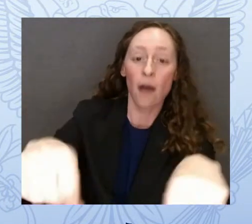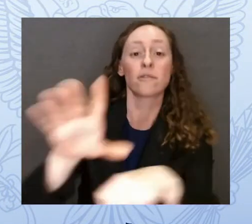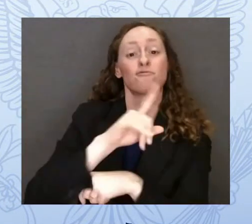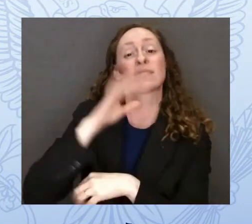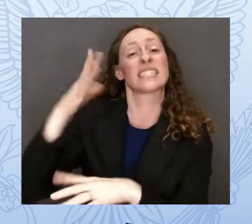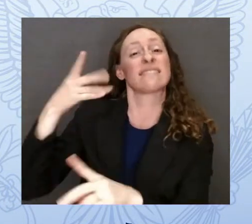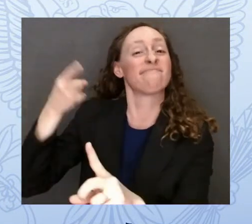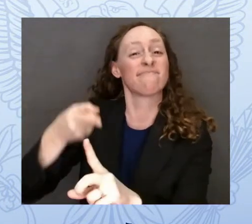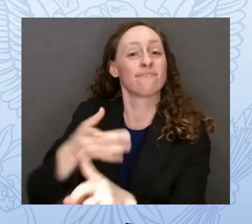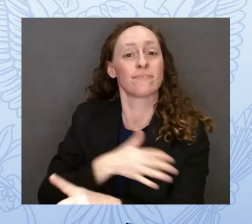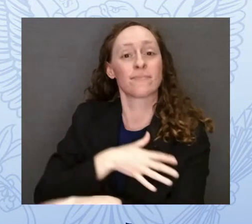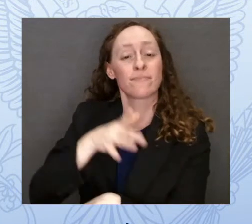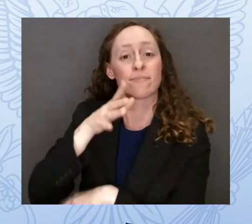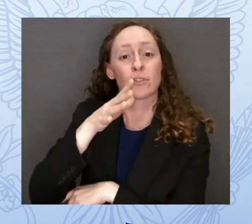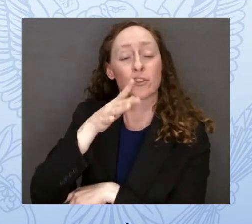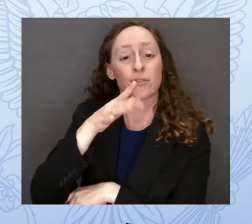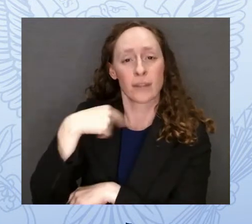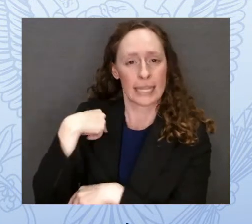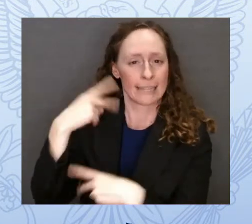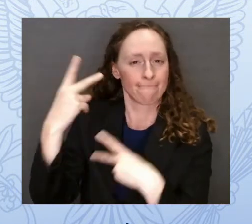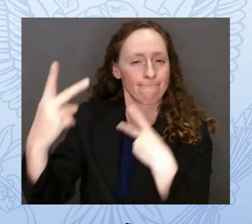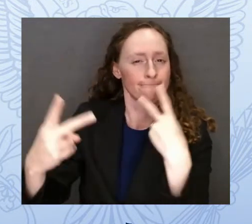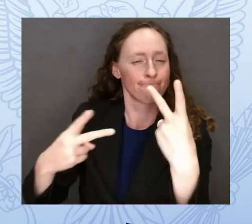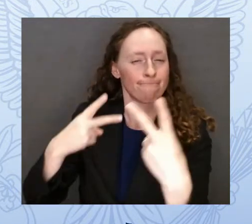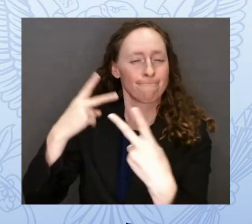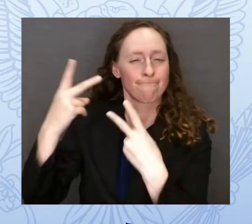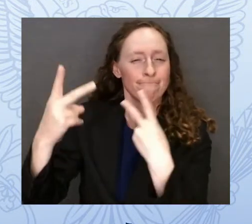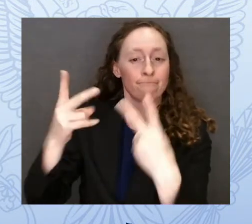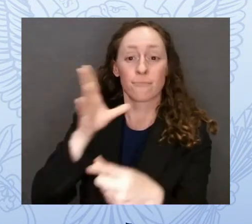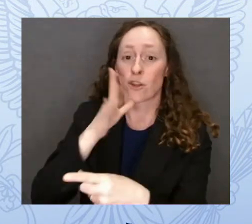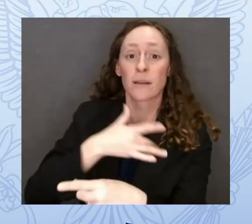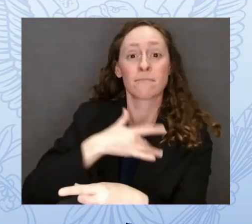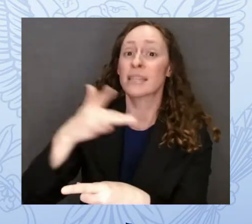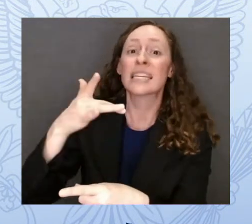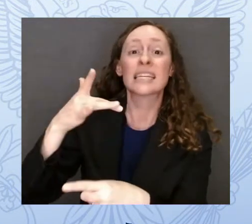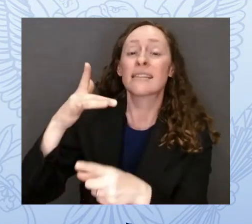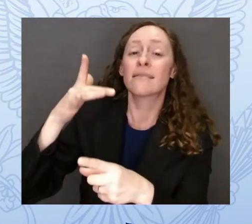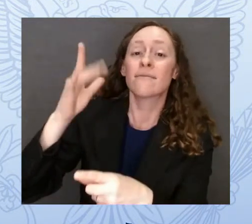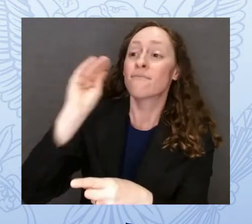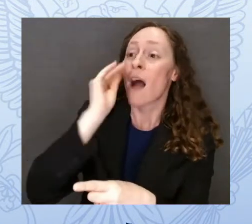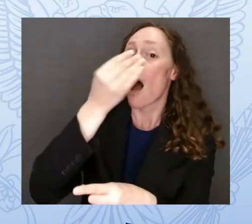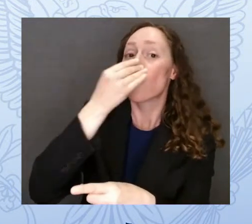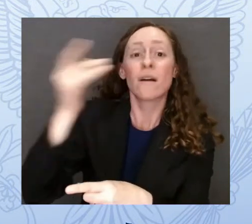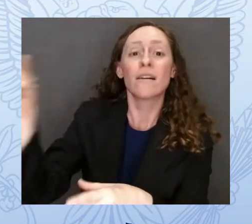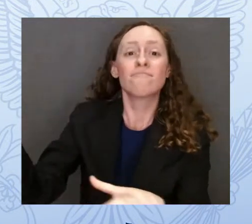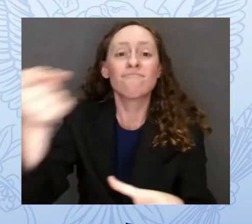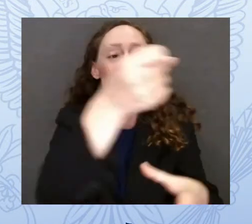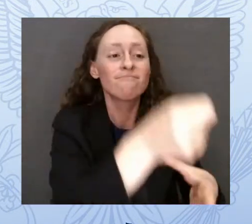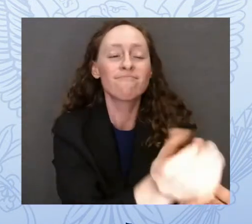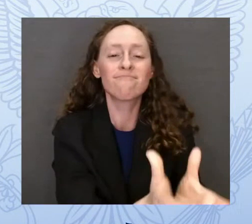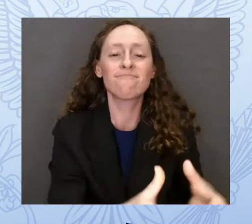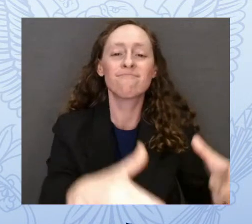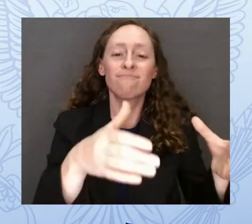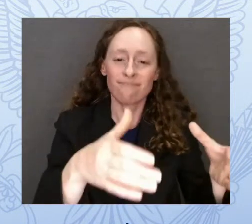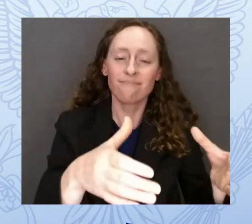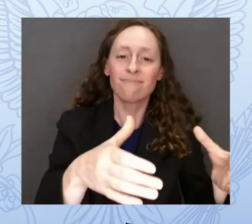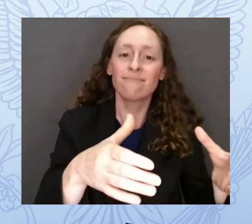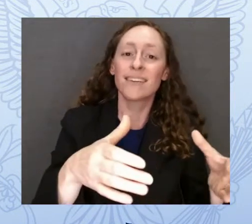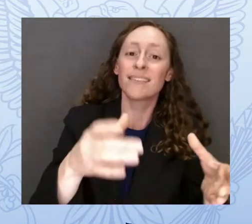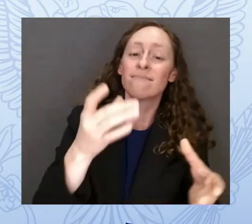an ordinary dinner could become a magical moment -- the laughter and joy and kind words